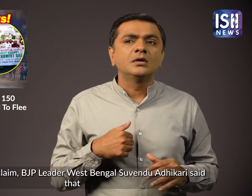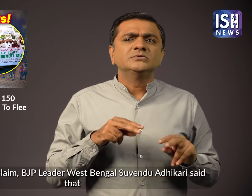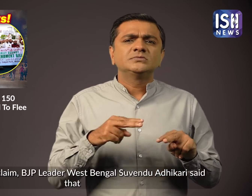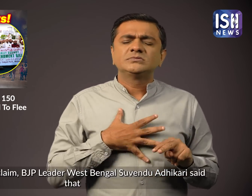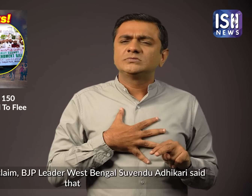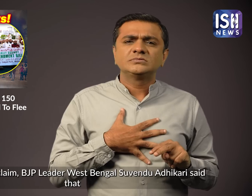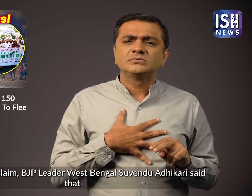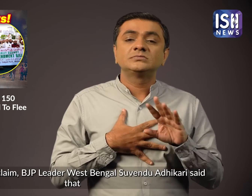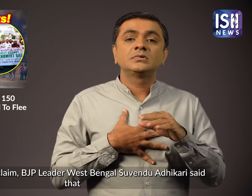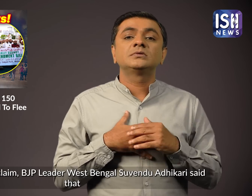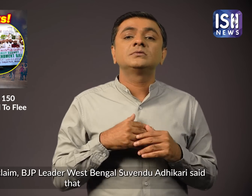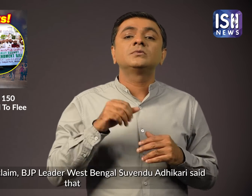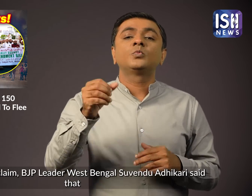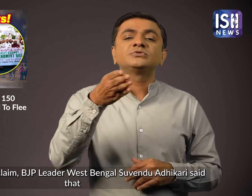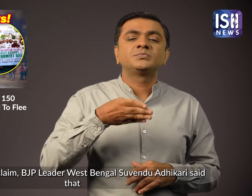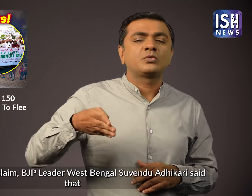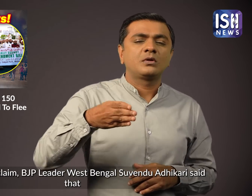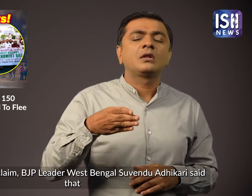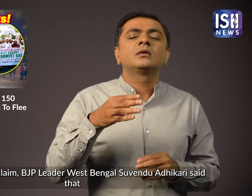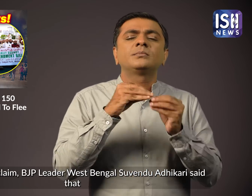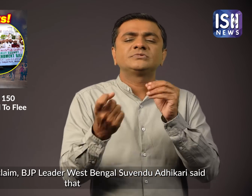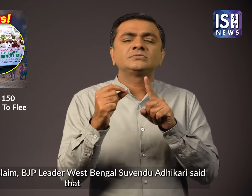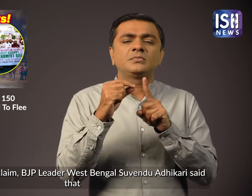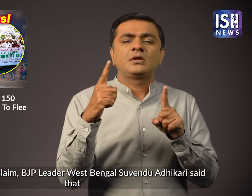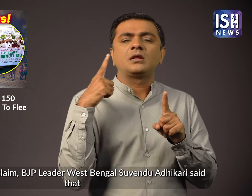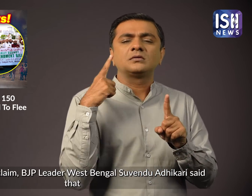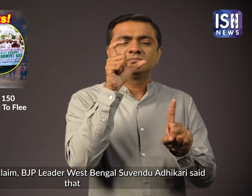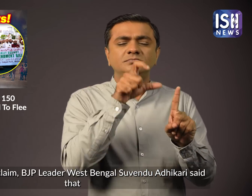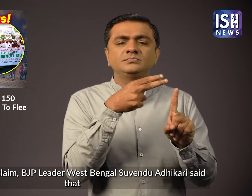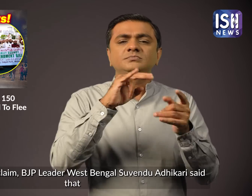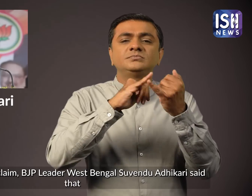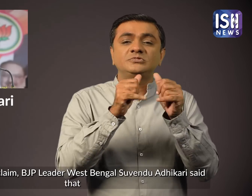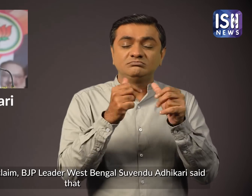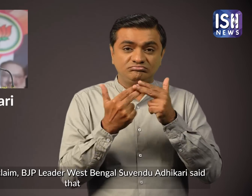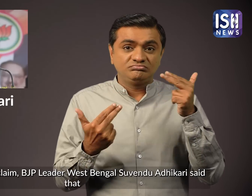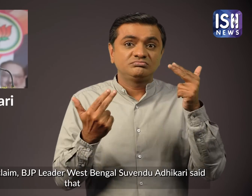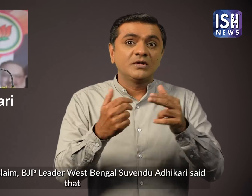In a surprising claim, BJP Leader West Bengal Suvendu Adhikari said that